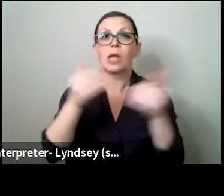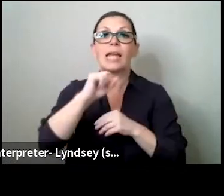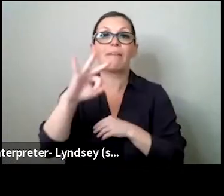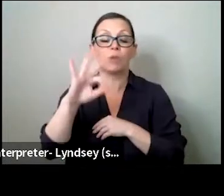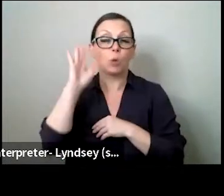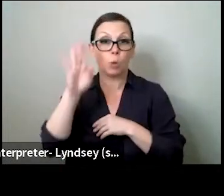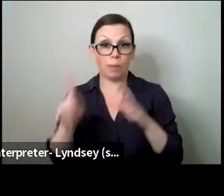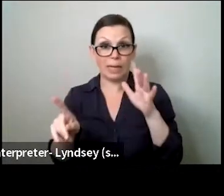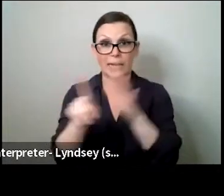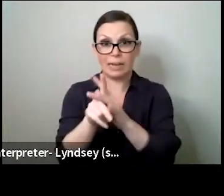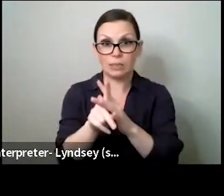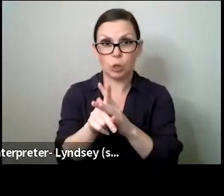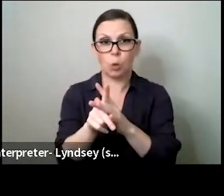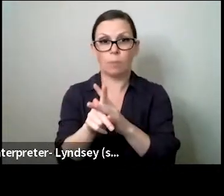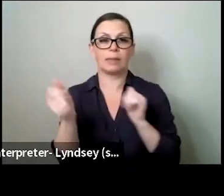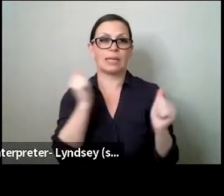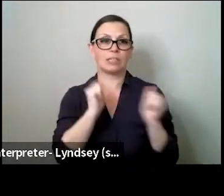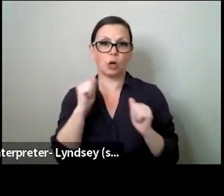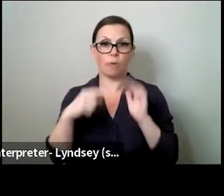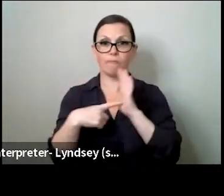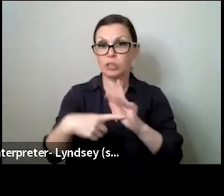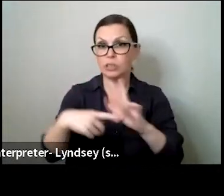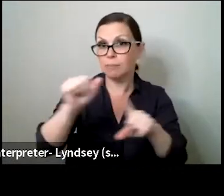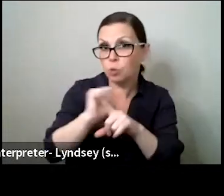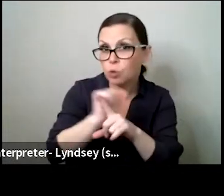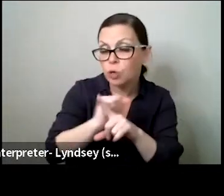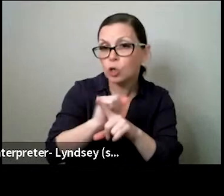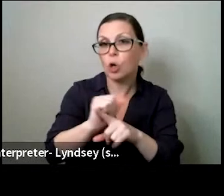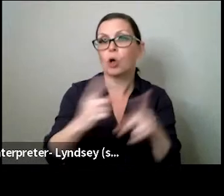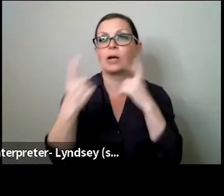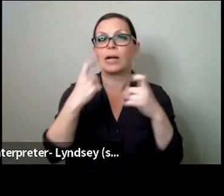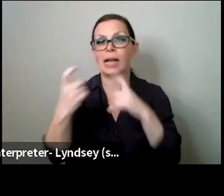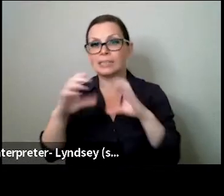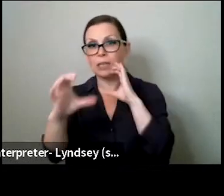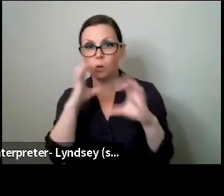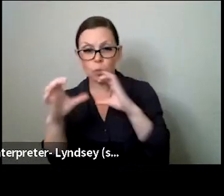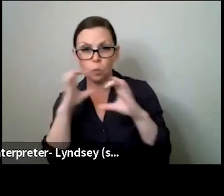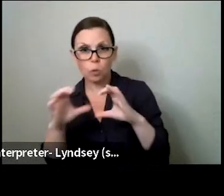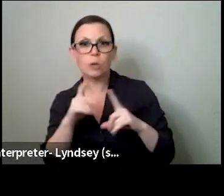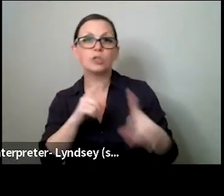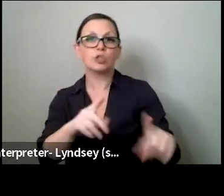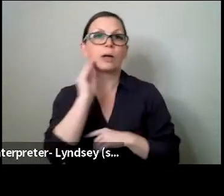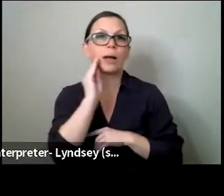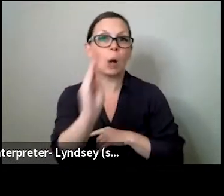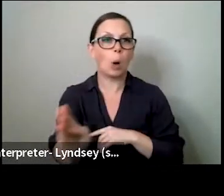will there be rehearsal, and all kinds of questions. Conversations at home is something